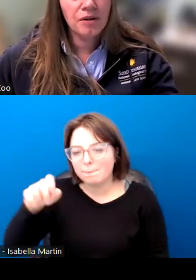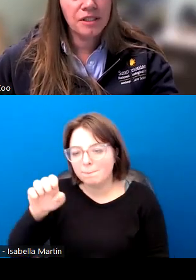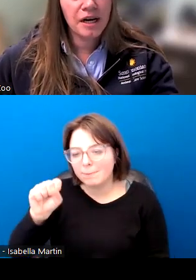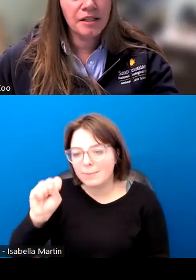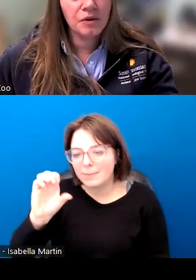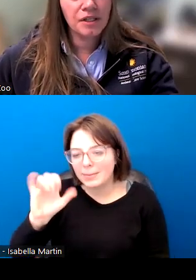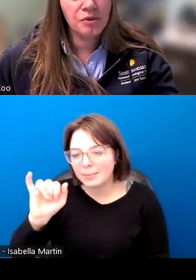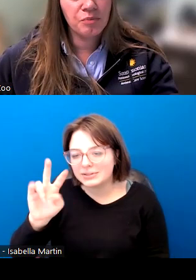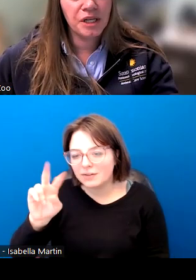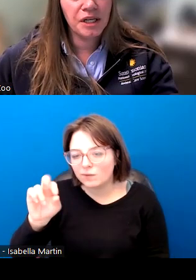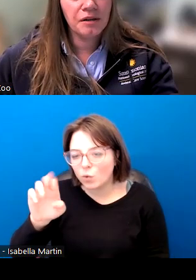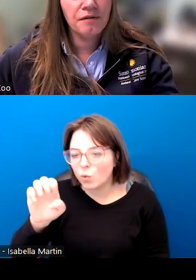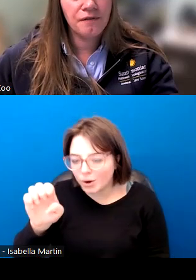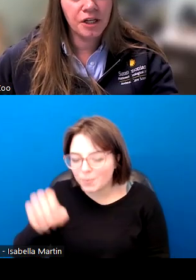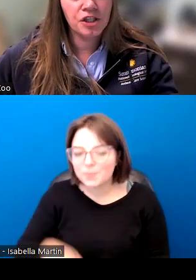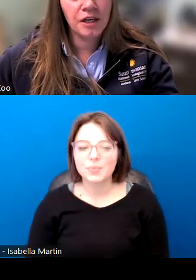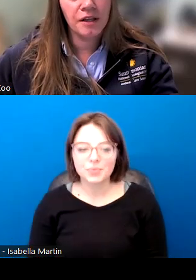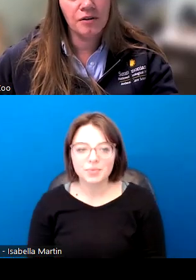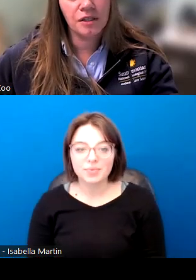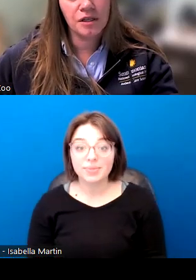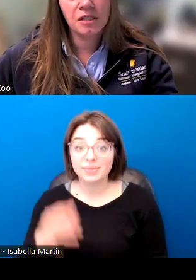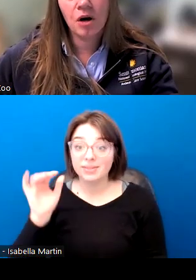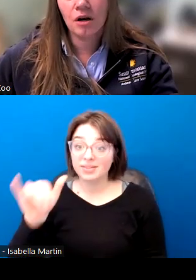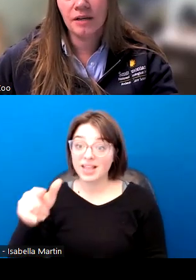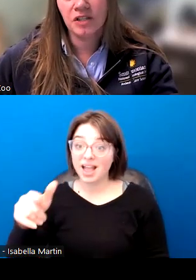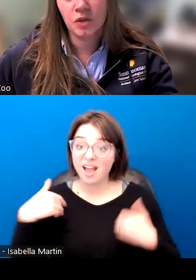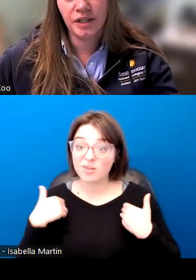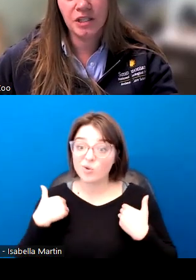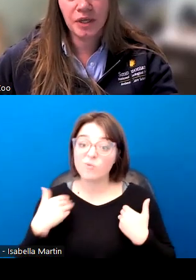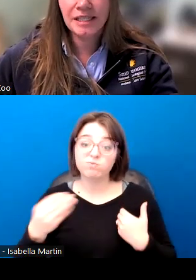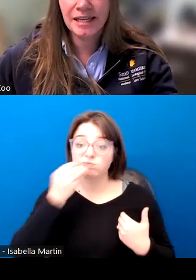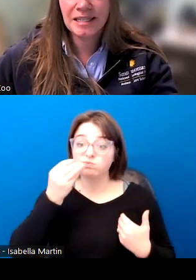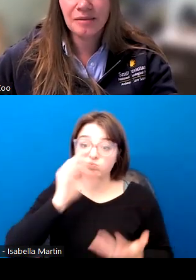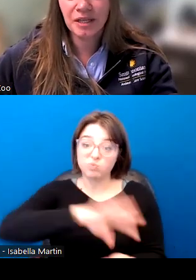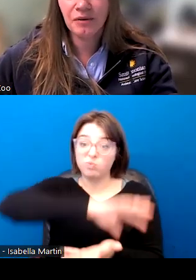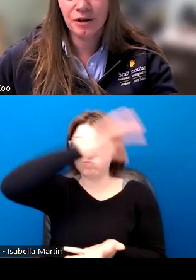their diet is going to be fish and then there's a smaller amount of squid. Squid tends to be one